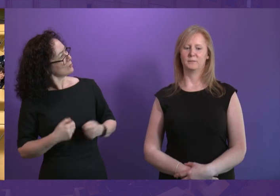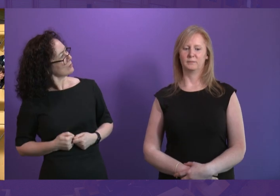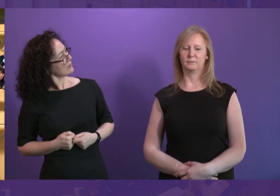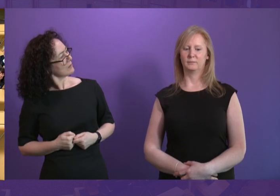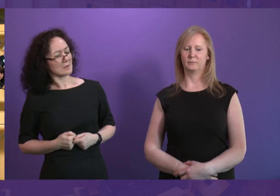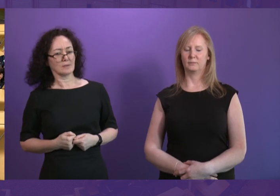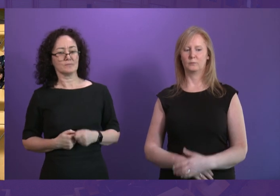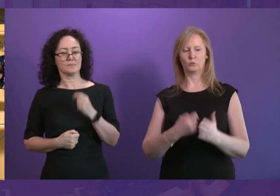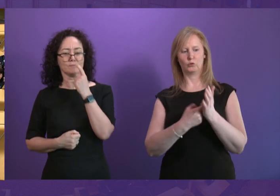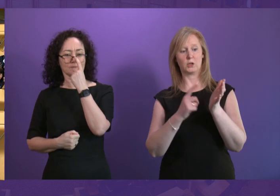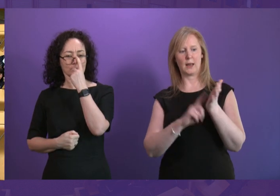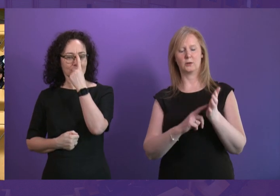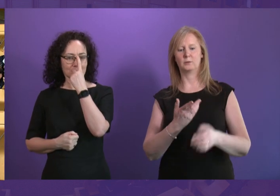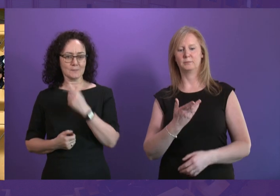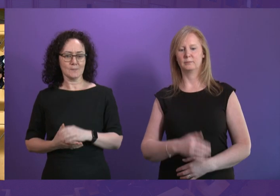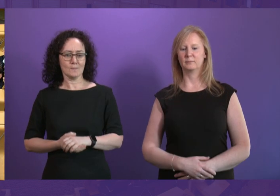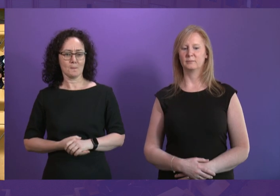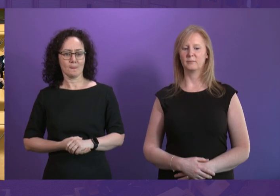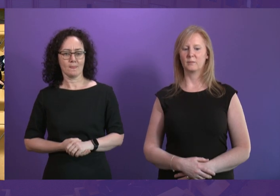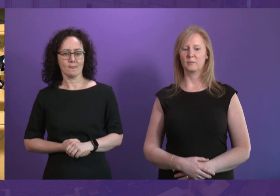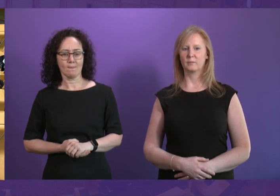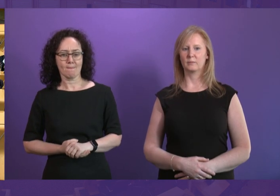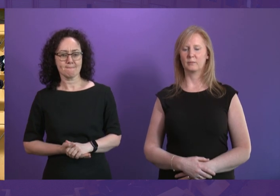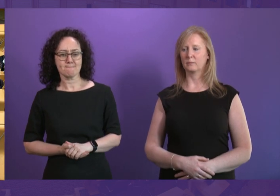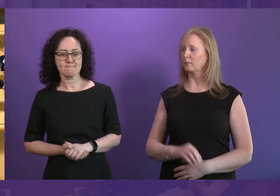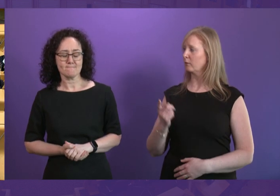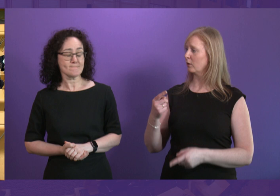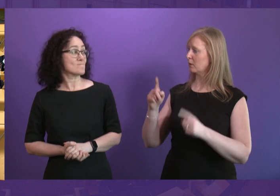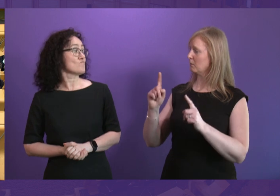Richard Leonard: The First Minister talks about providing more